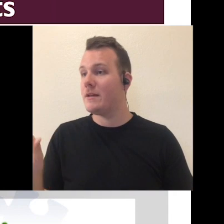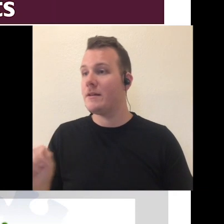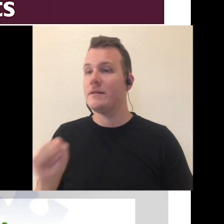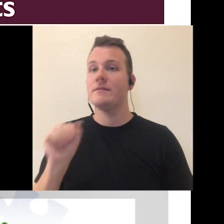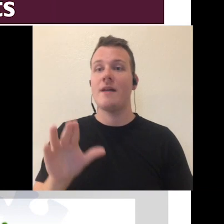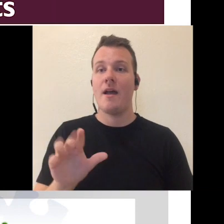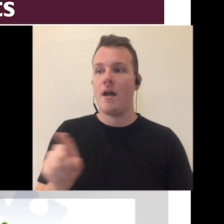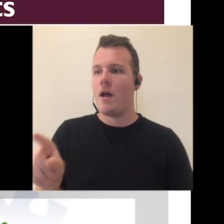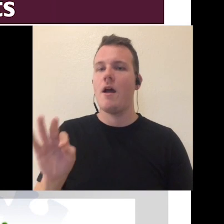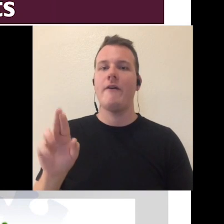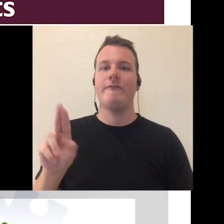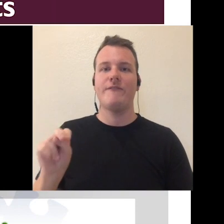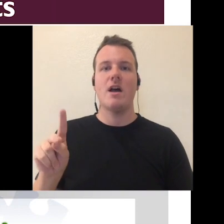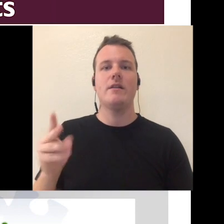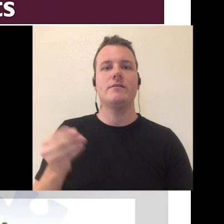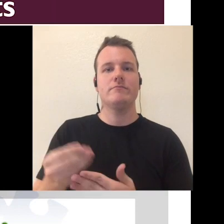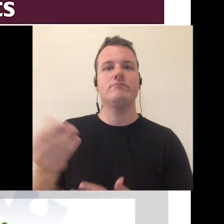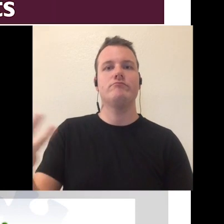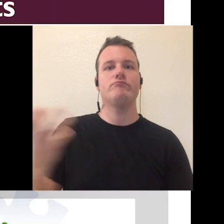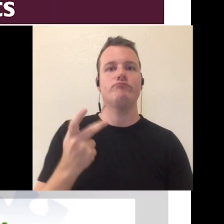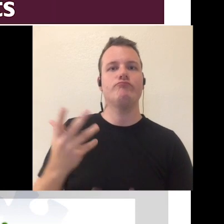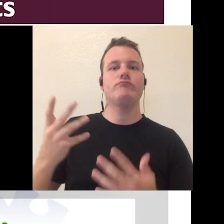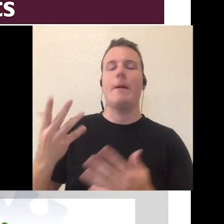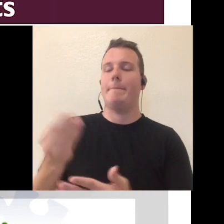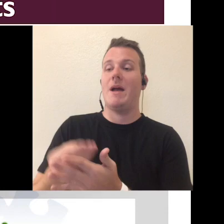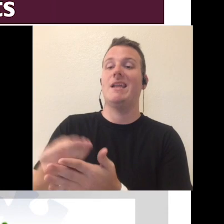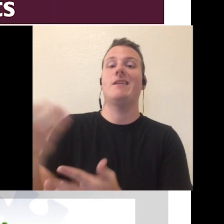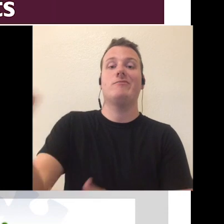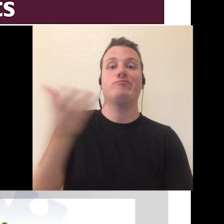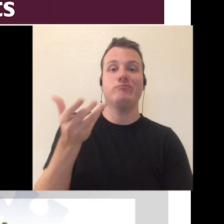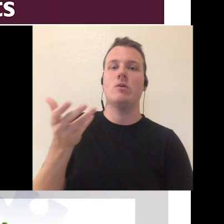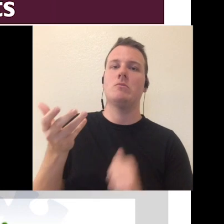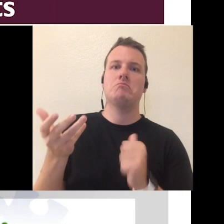first one or two, and one of those guys fund it, so a lot depends on your